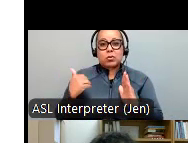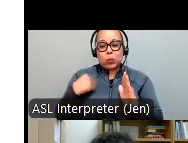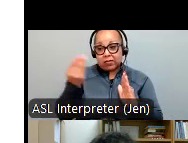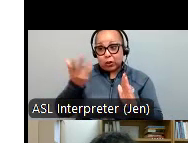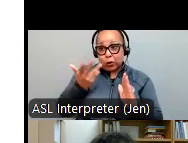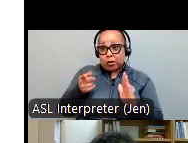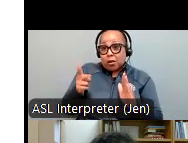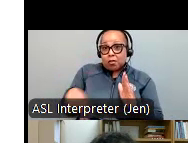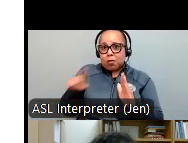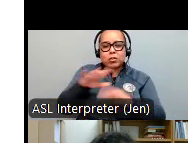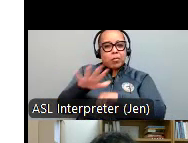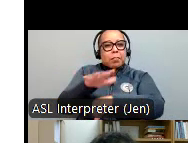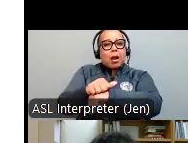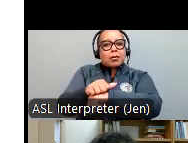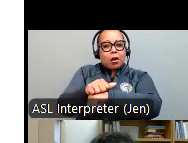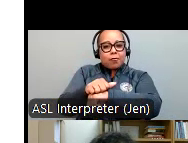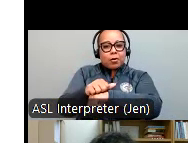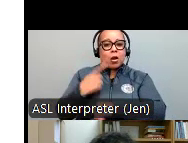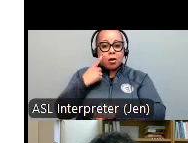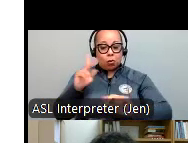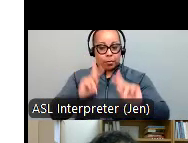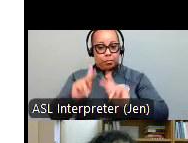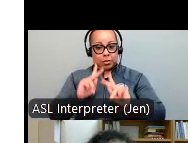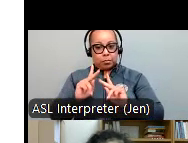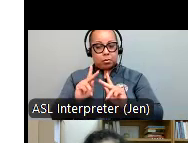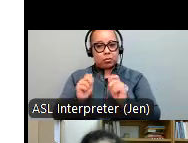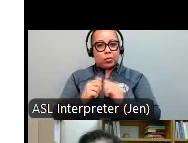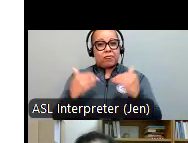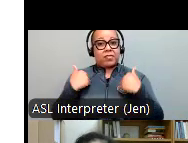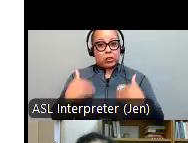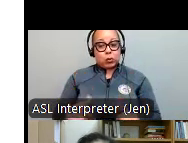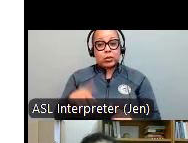have been blocked off and reserved for people with physical disabilities. And it's important